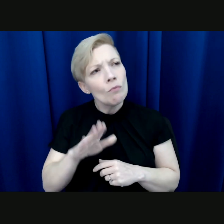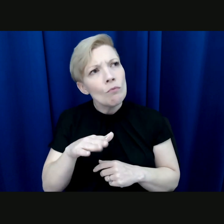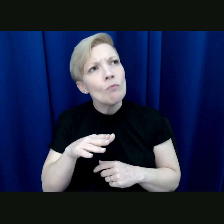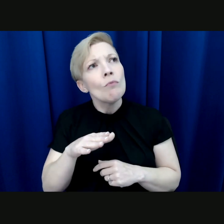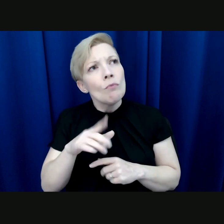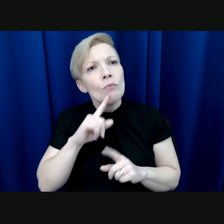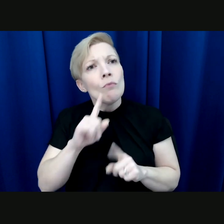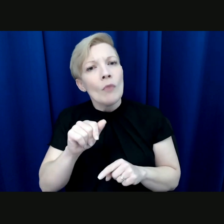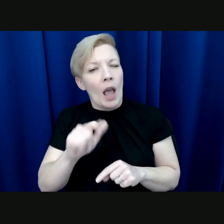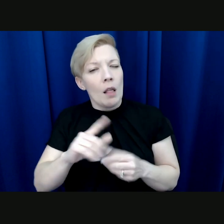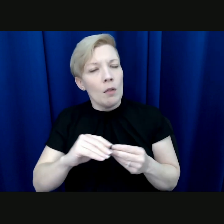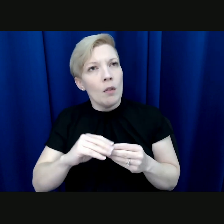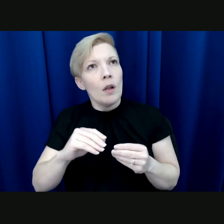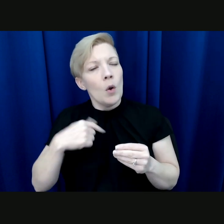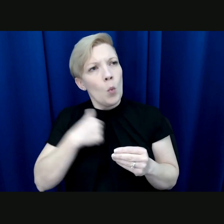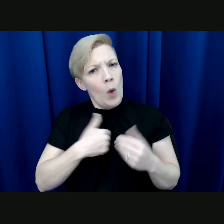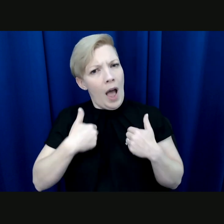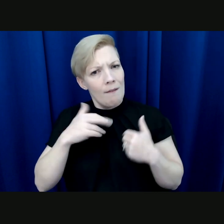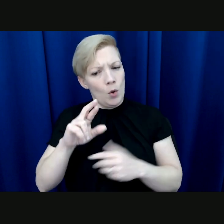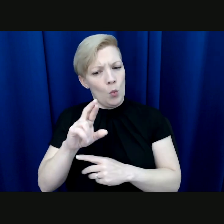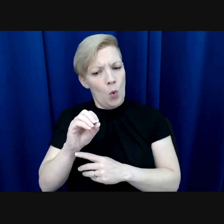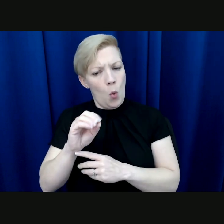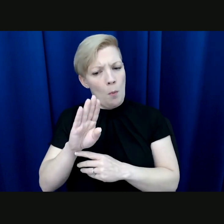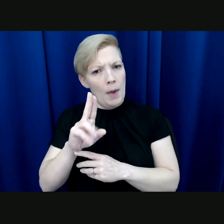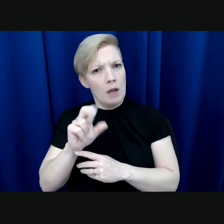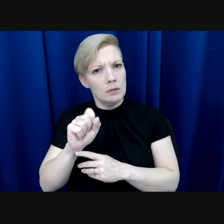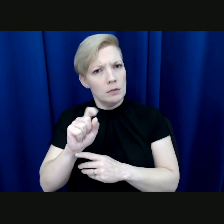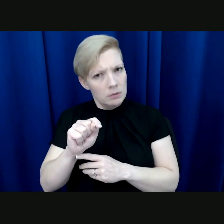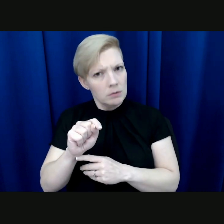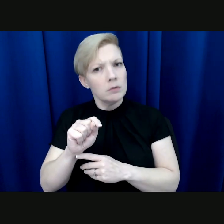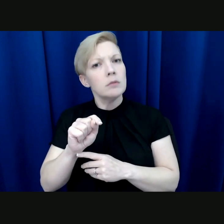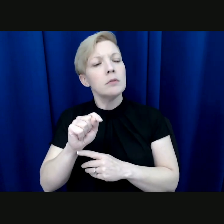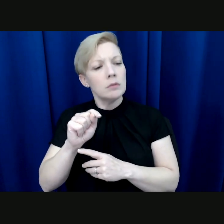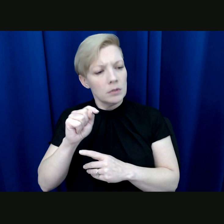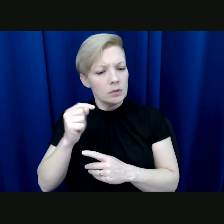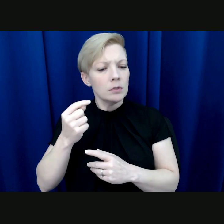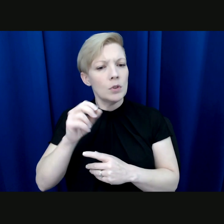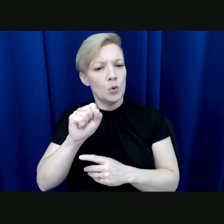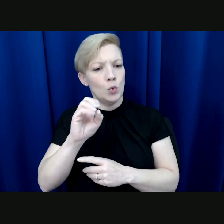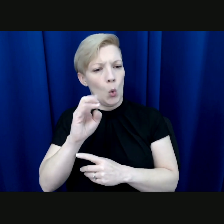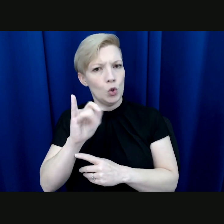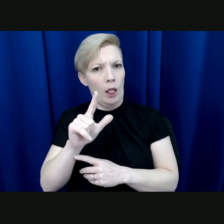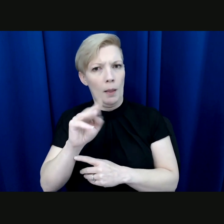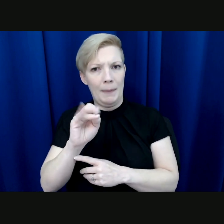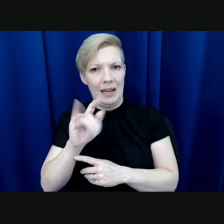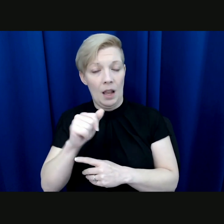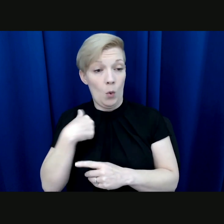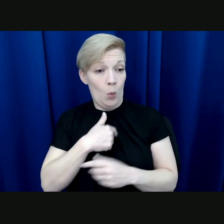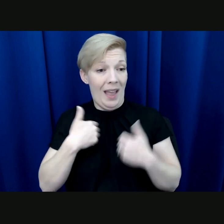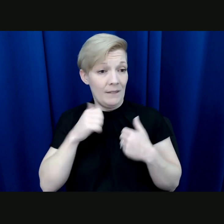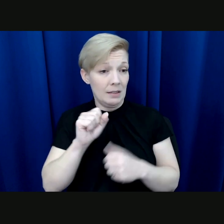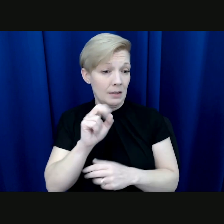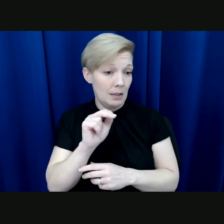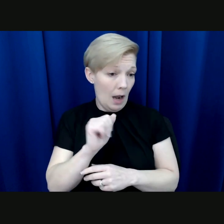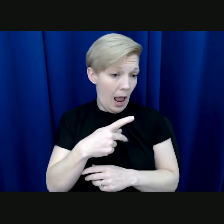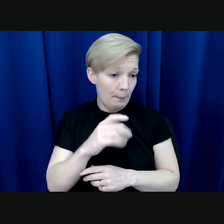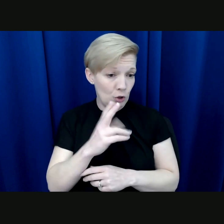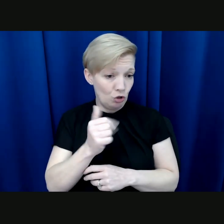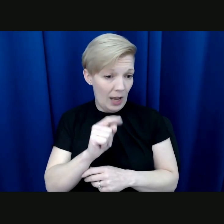So we have a Snapchat show. We do stuff on TikTok and we're on the Tweeter.